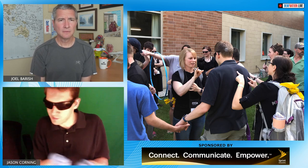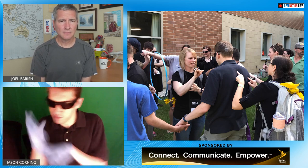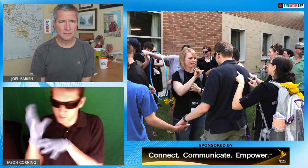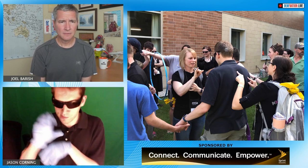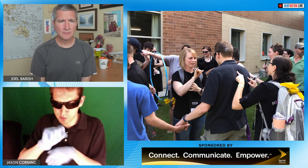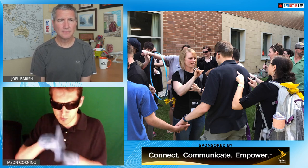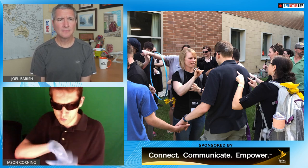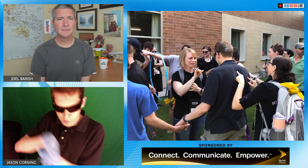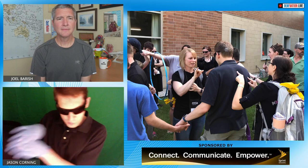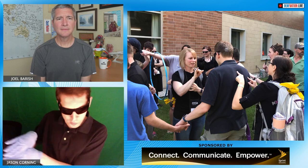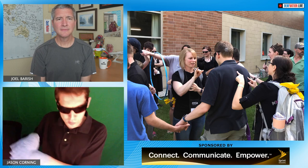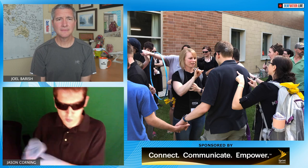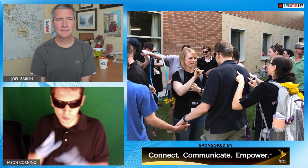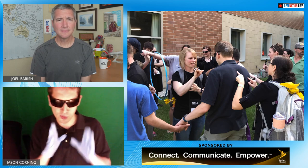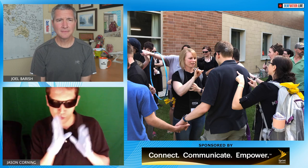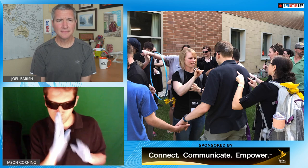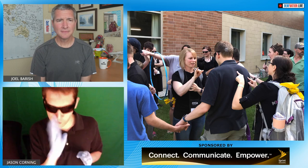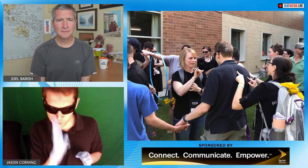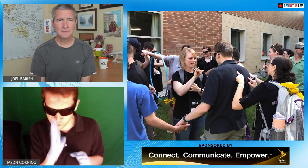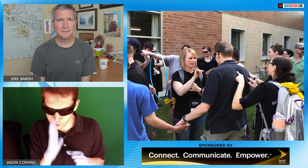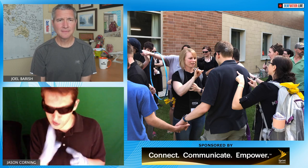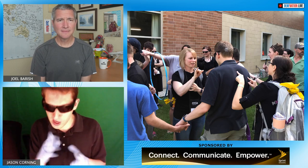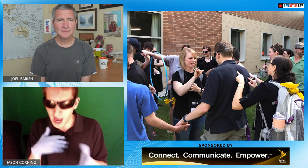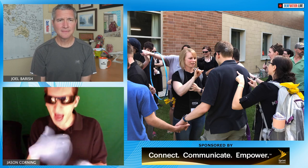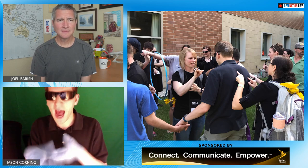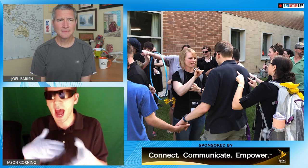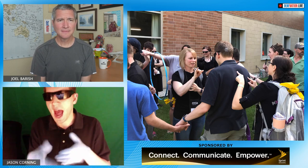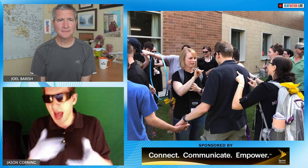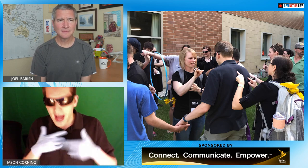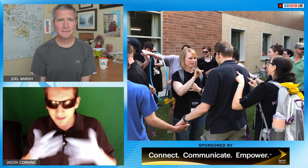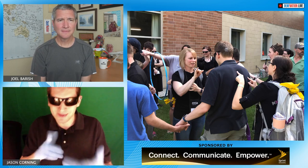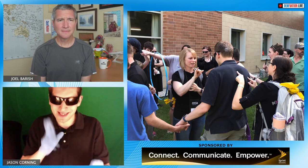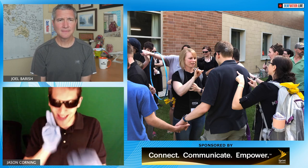So they decide to remove the SSP from the conversation